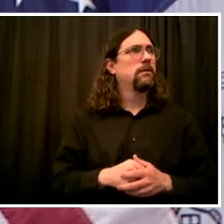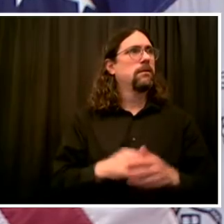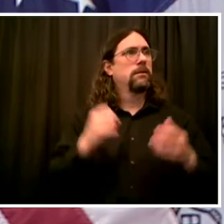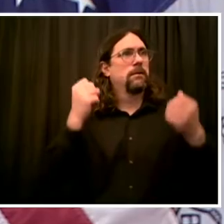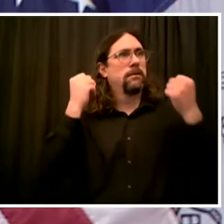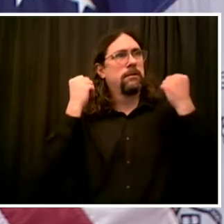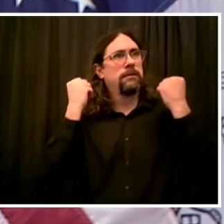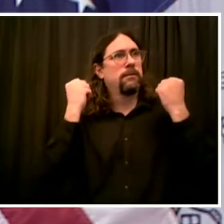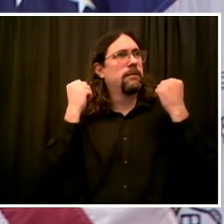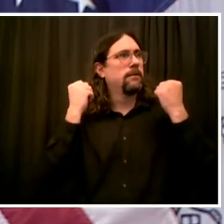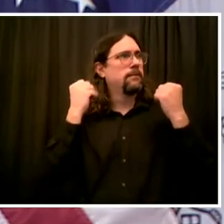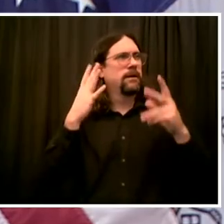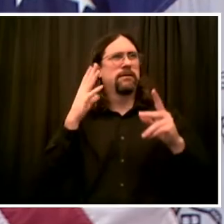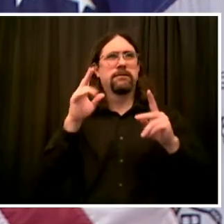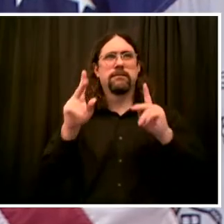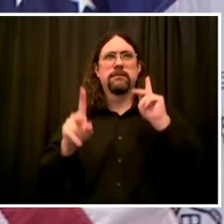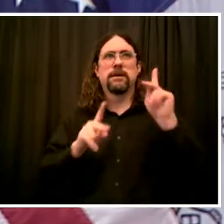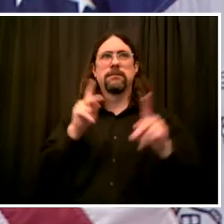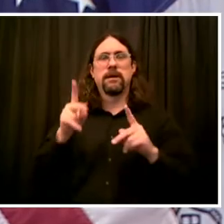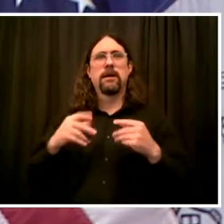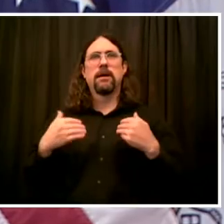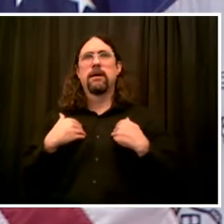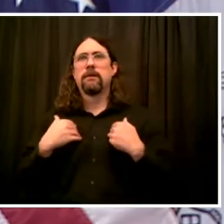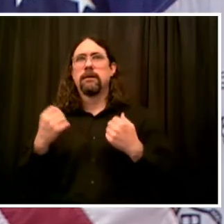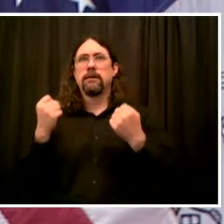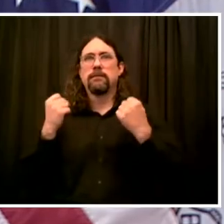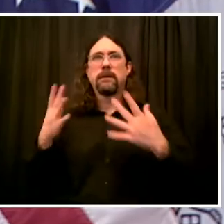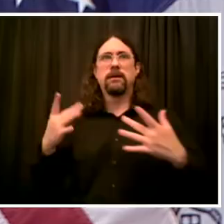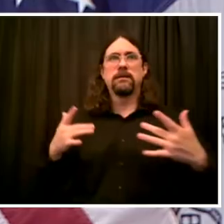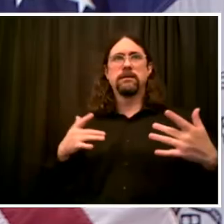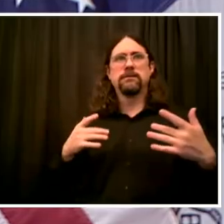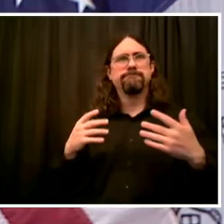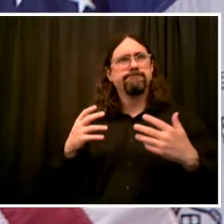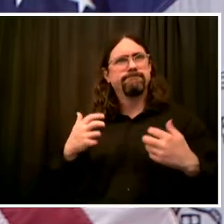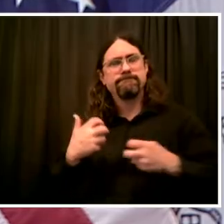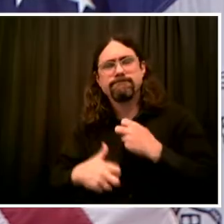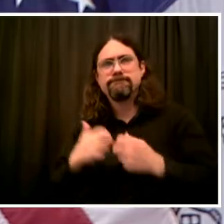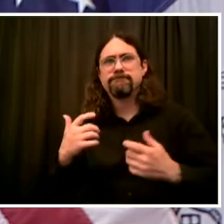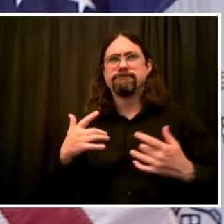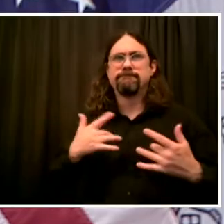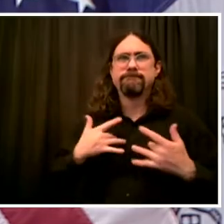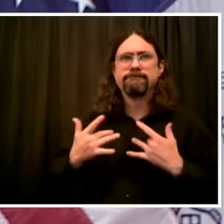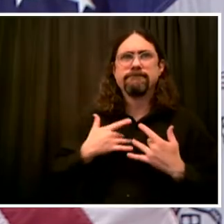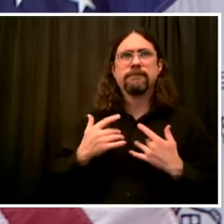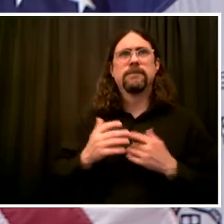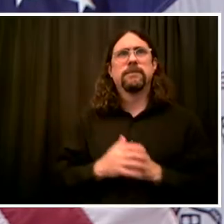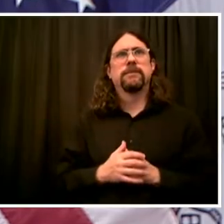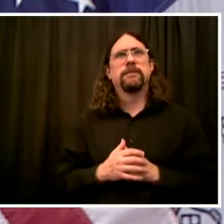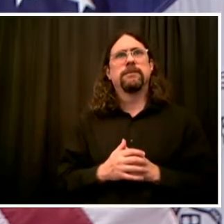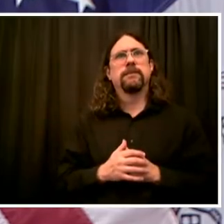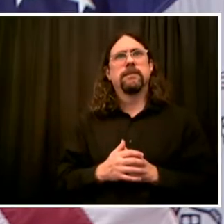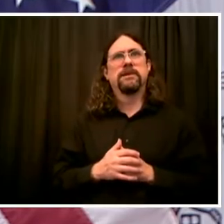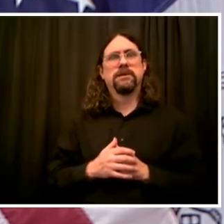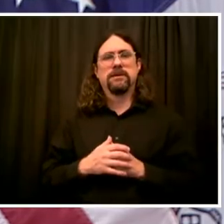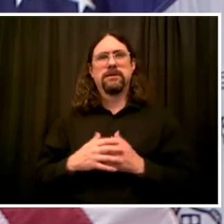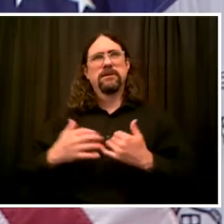VALUE THE CONCERNS AND HAVE WORRIED THA WE MIGHT IN SOME WAY TAE KAST EP BACKWARDS OR